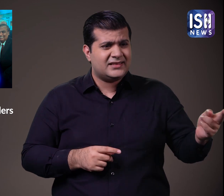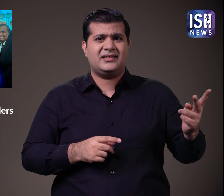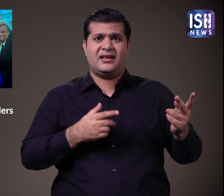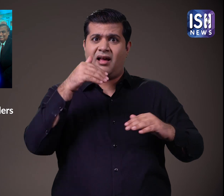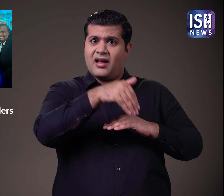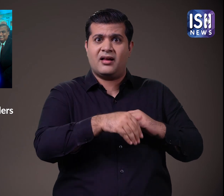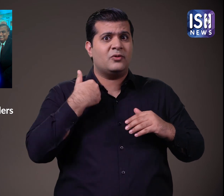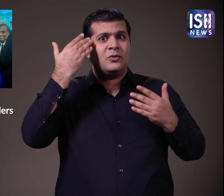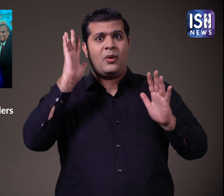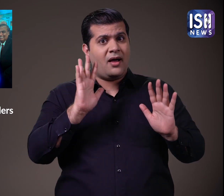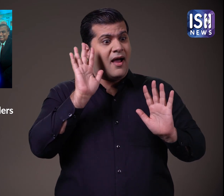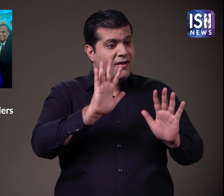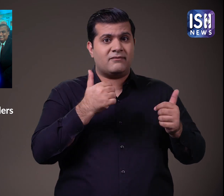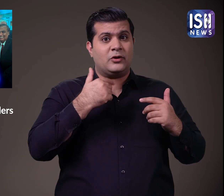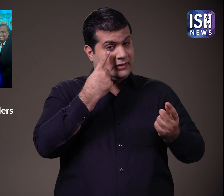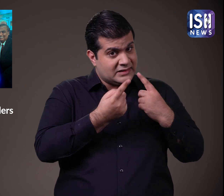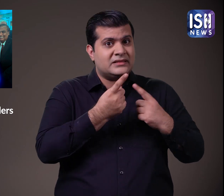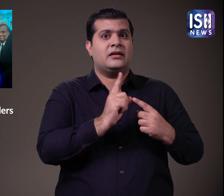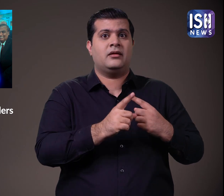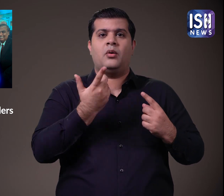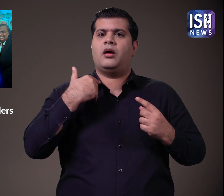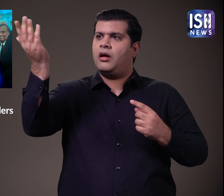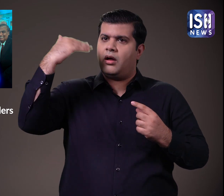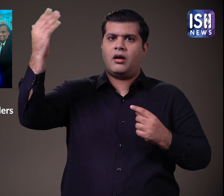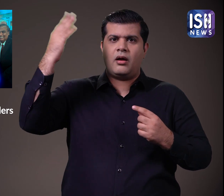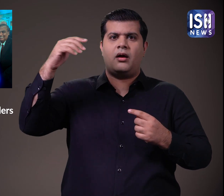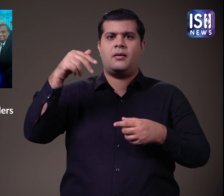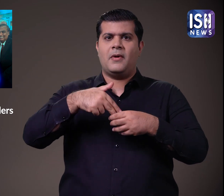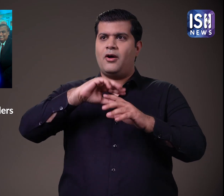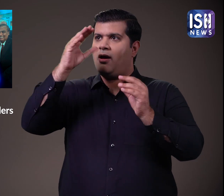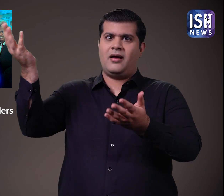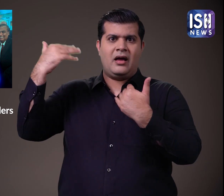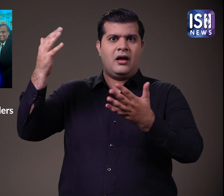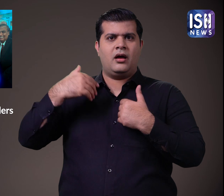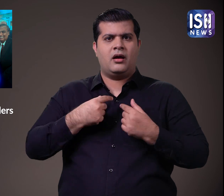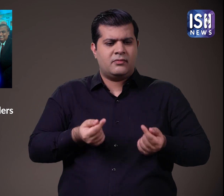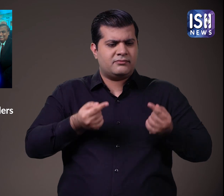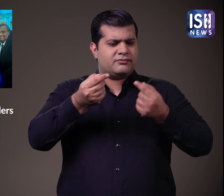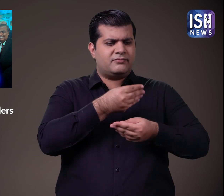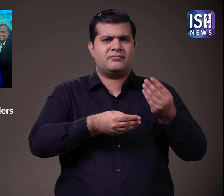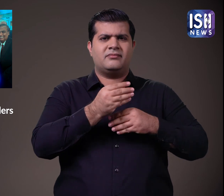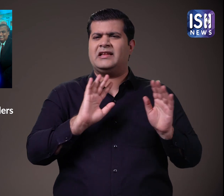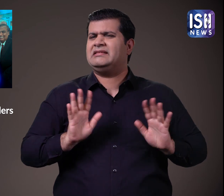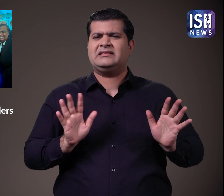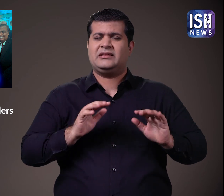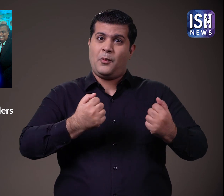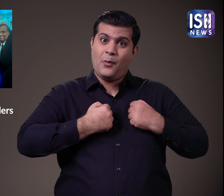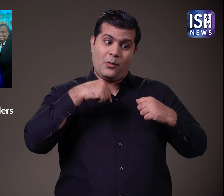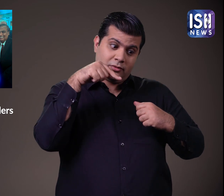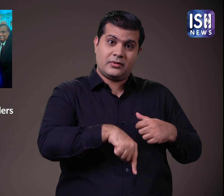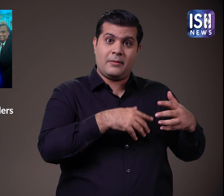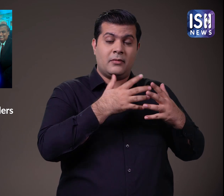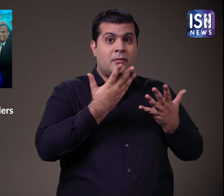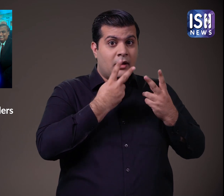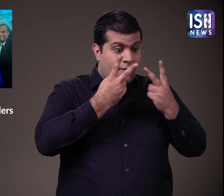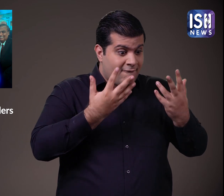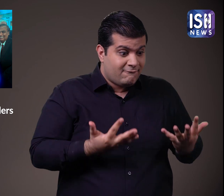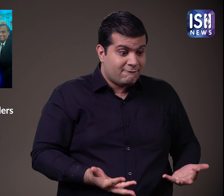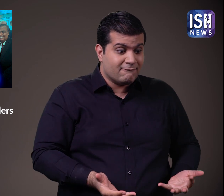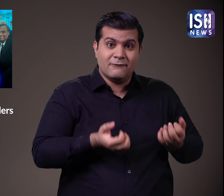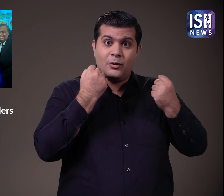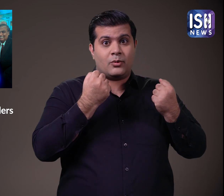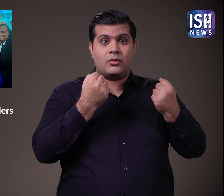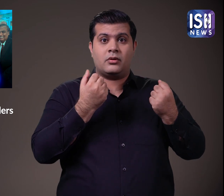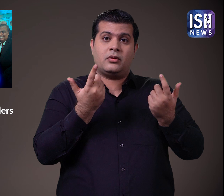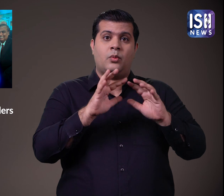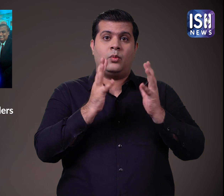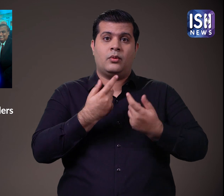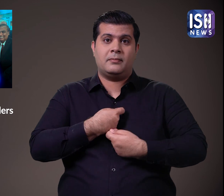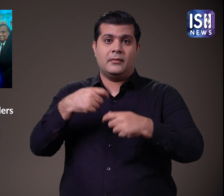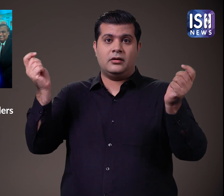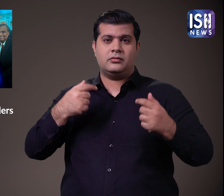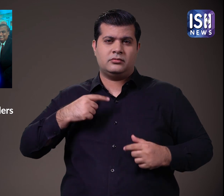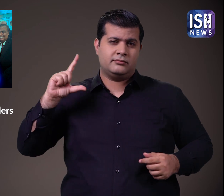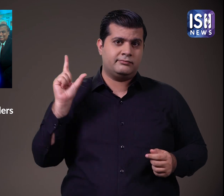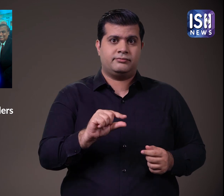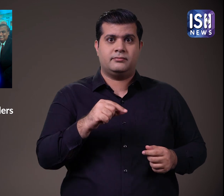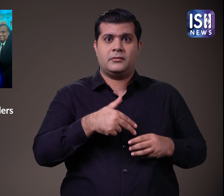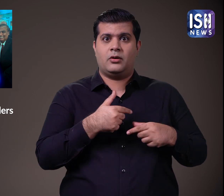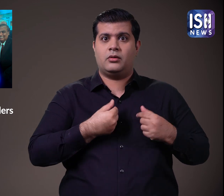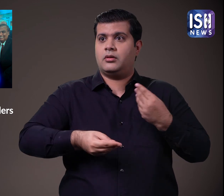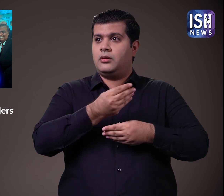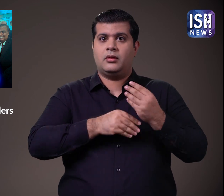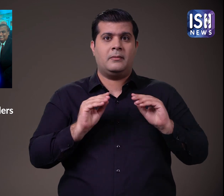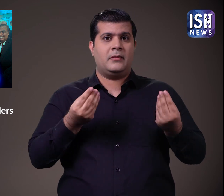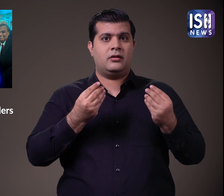He said that US may have the biggest reserves of oil in the world, which can be used to help reduce inflation due to imports and economy would grow.